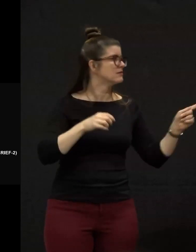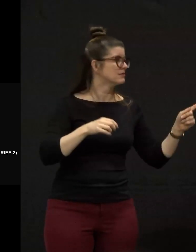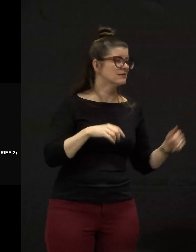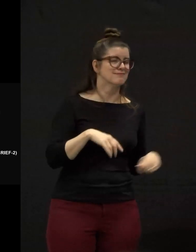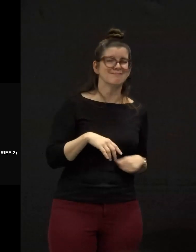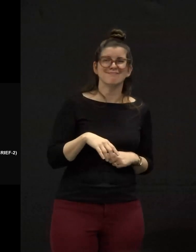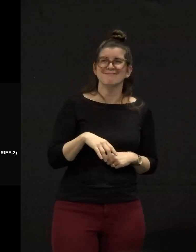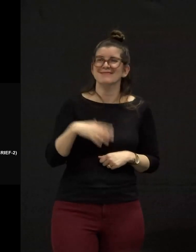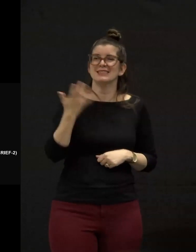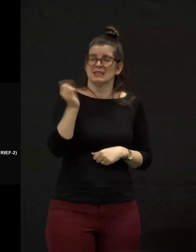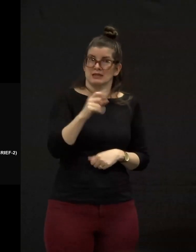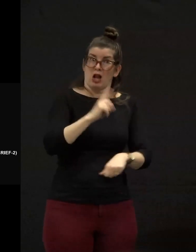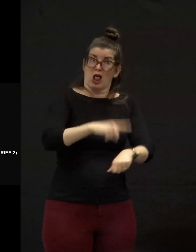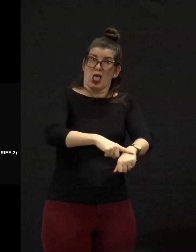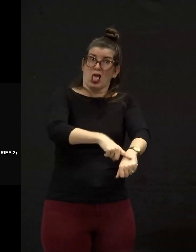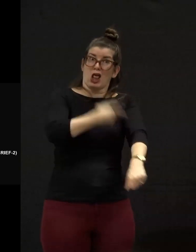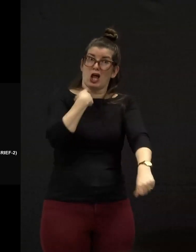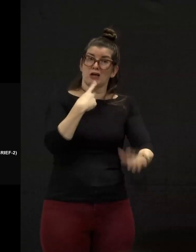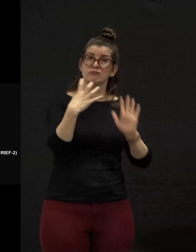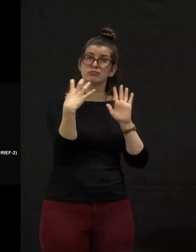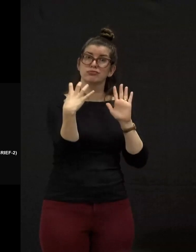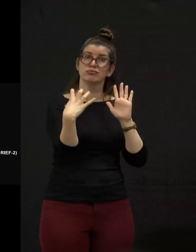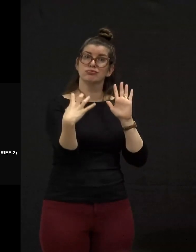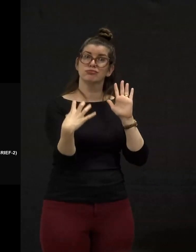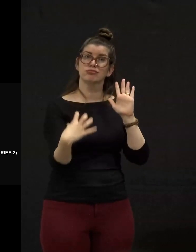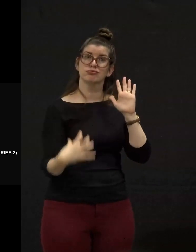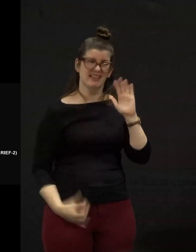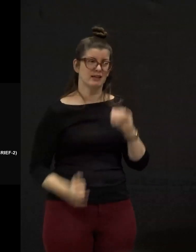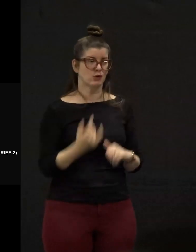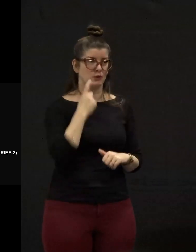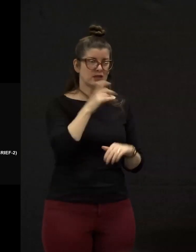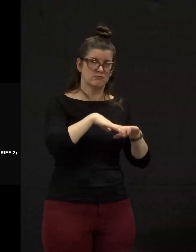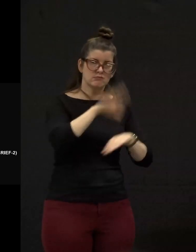Really long. That's why we need two-plus hours for these things,